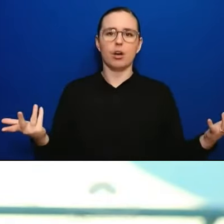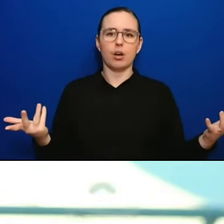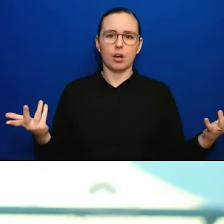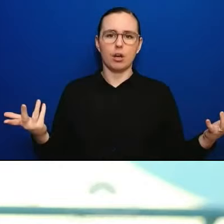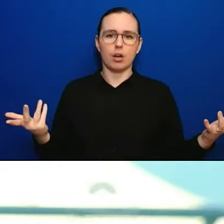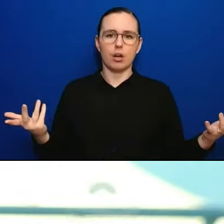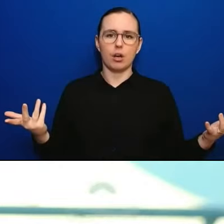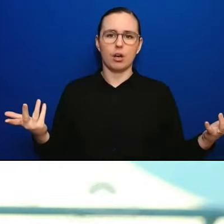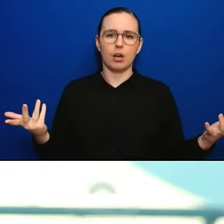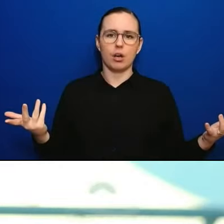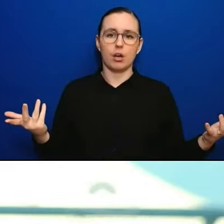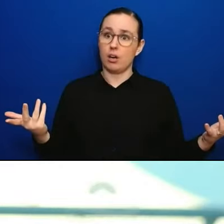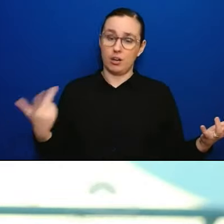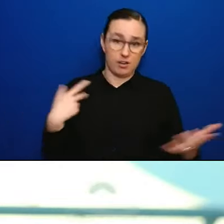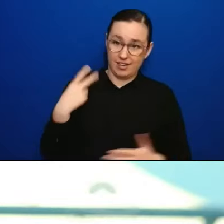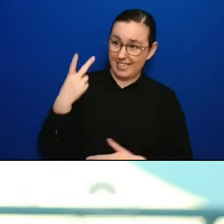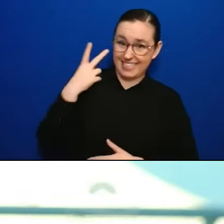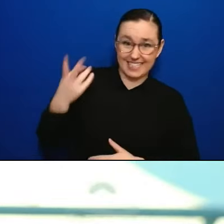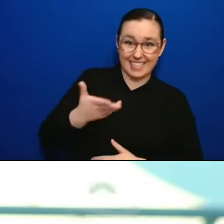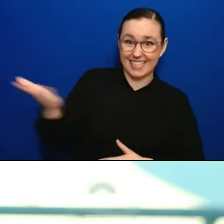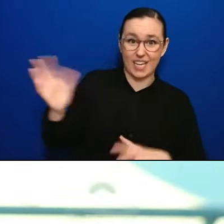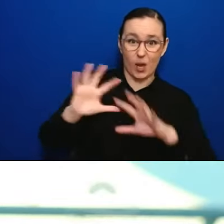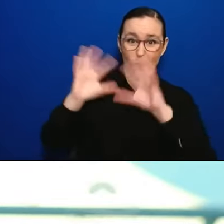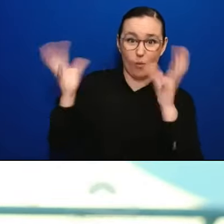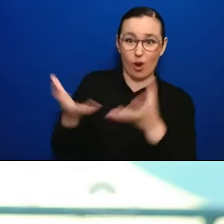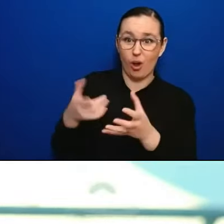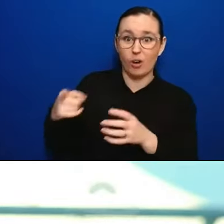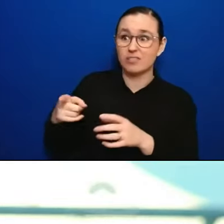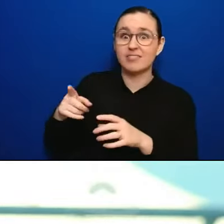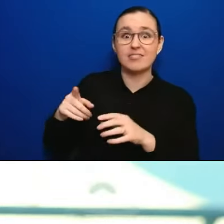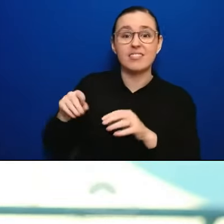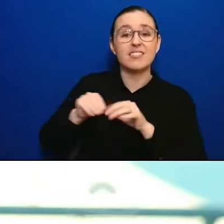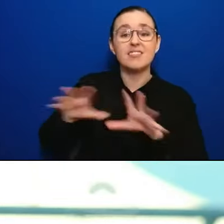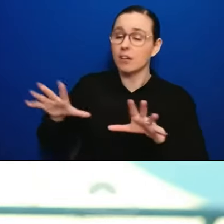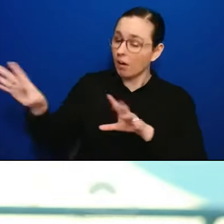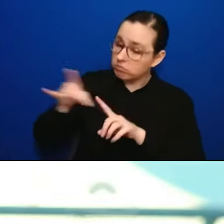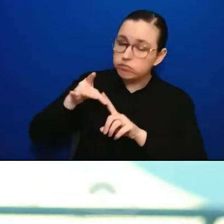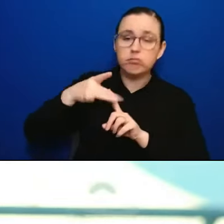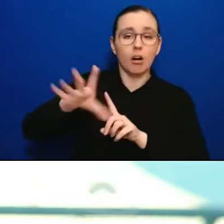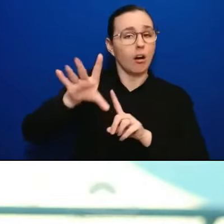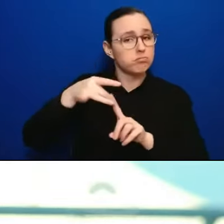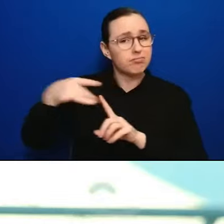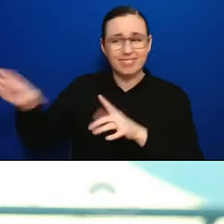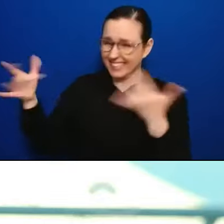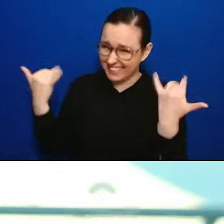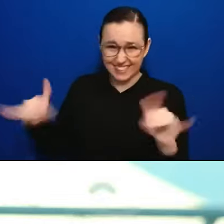Until Omicron hit us. And we still are seeing this virus spreading rapidly around